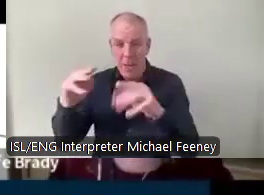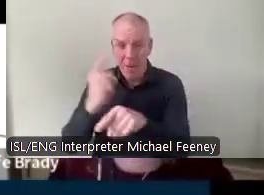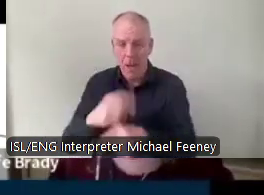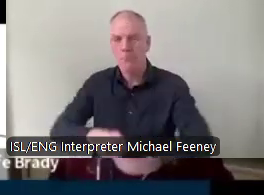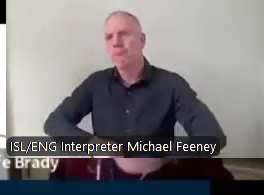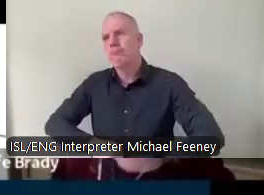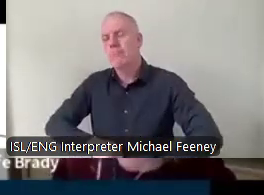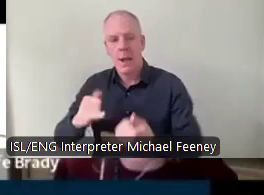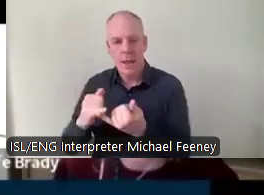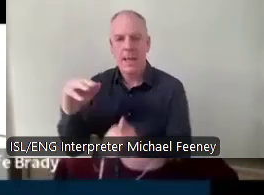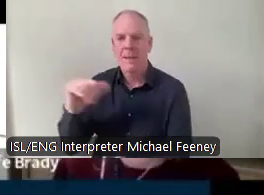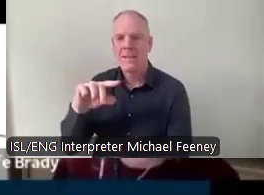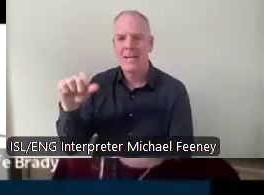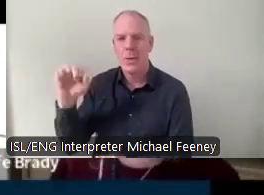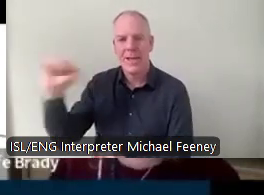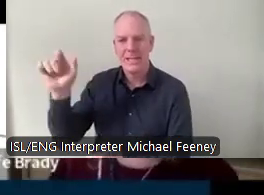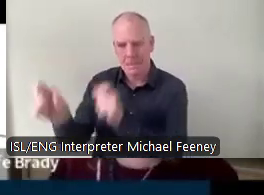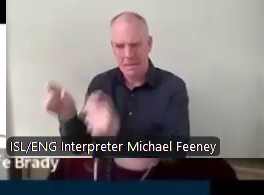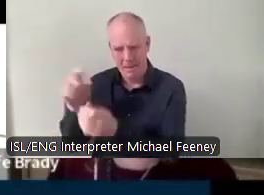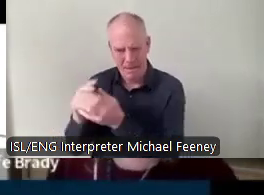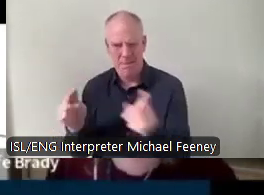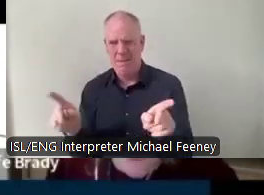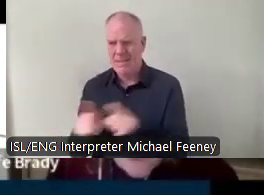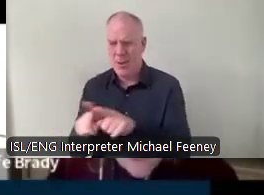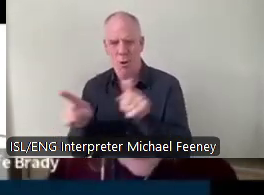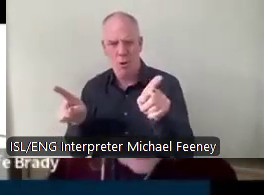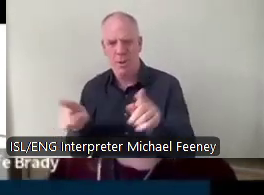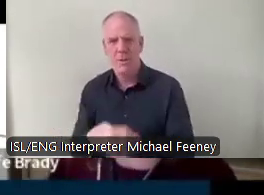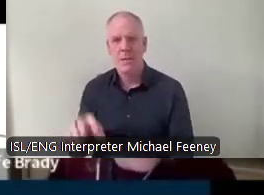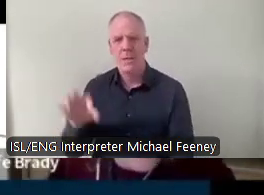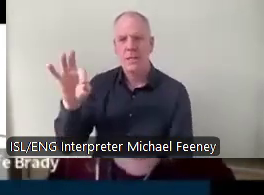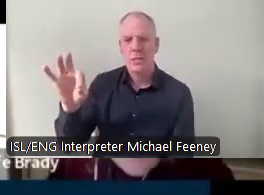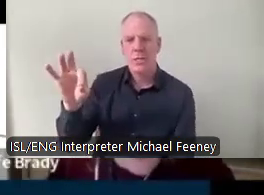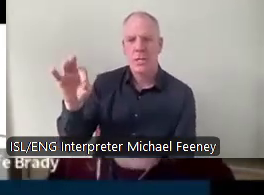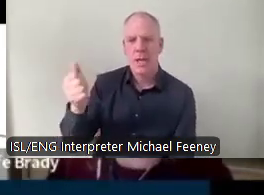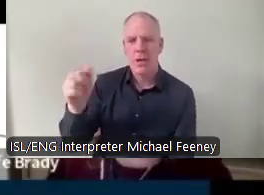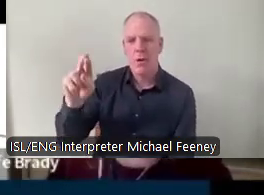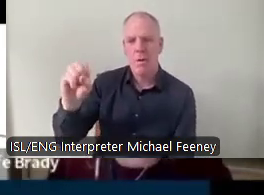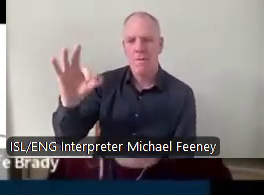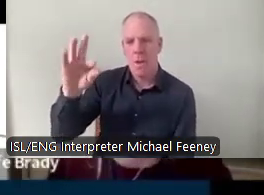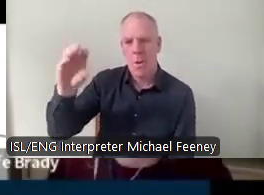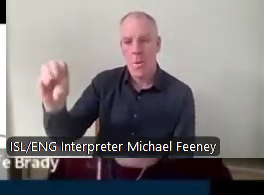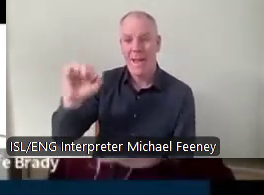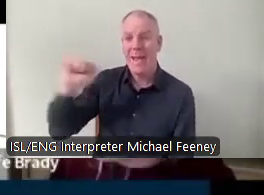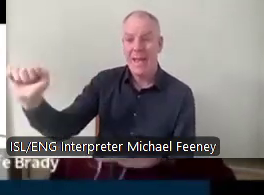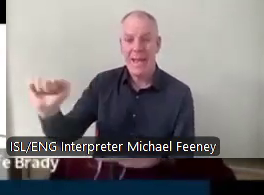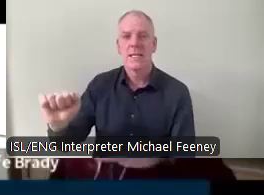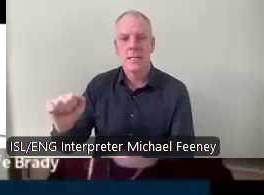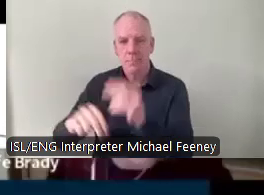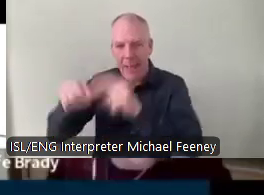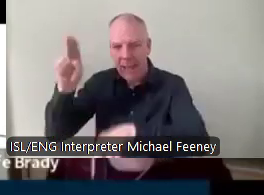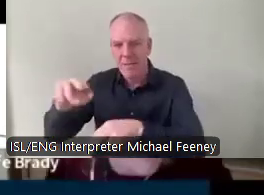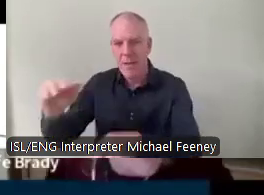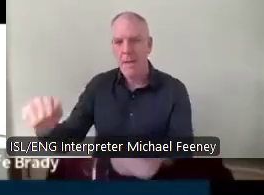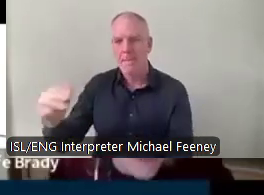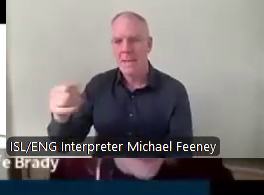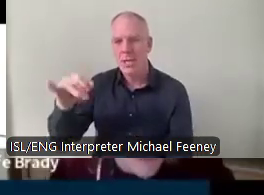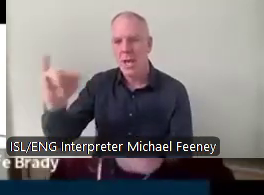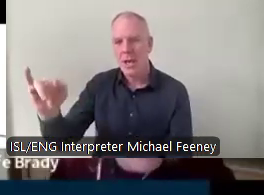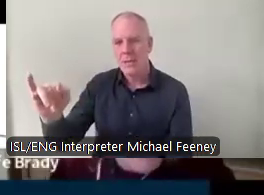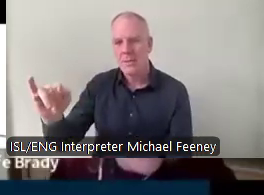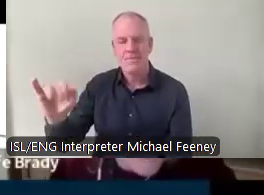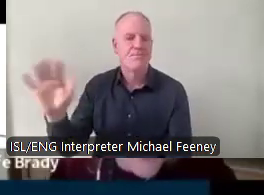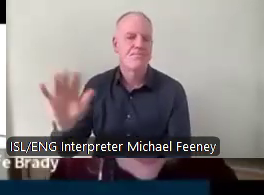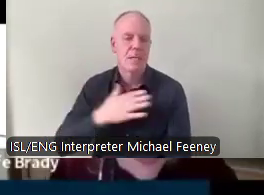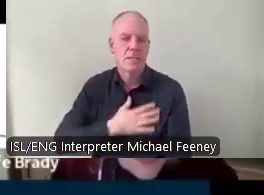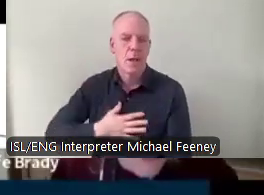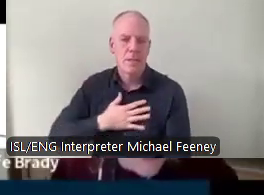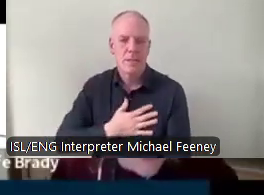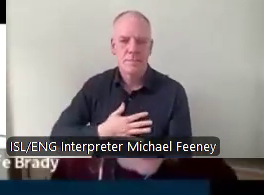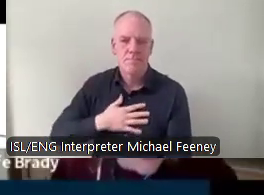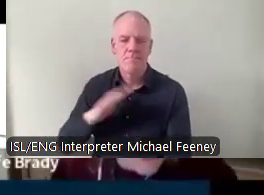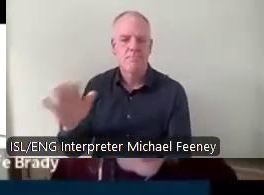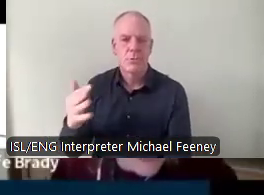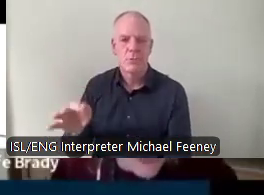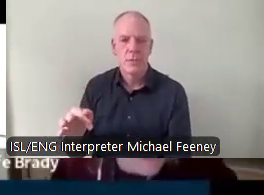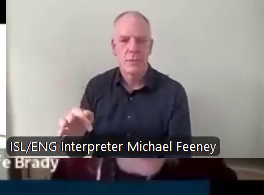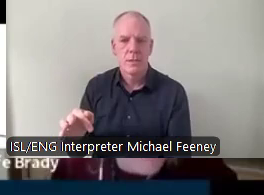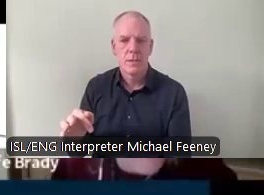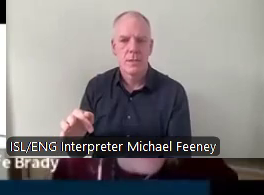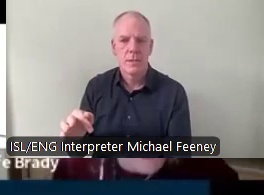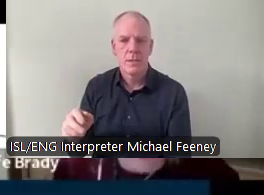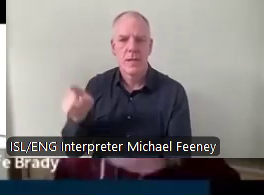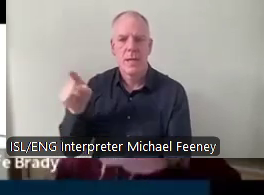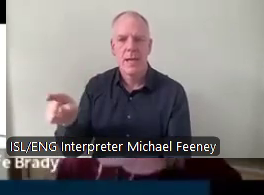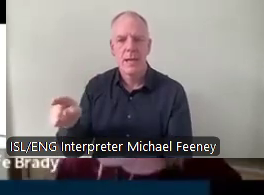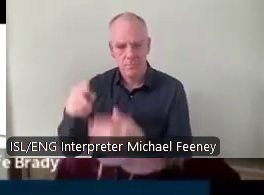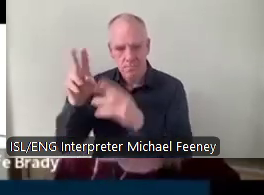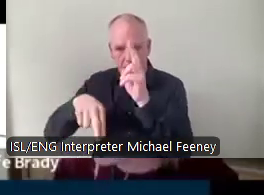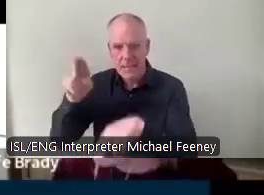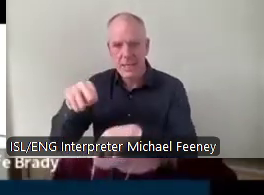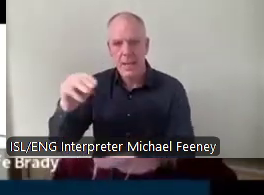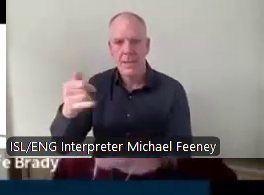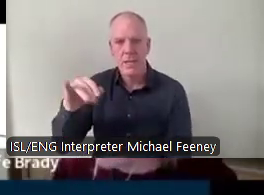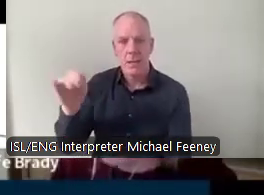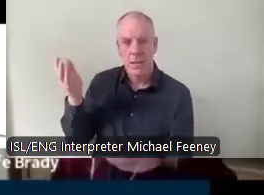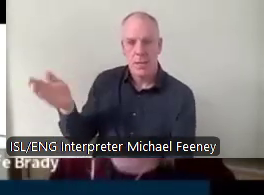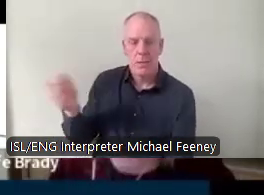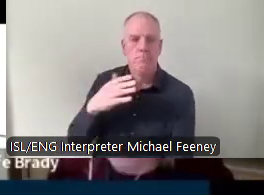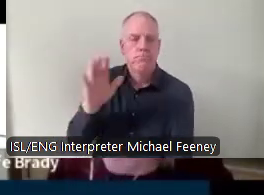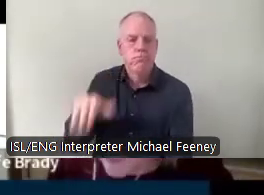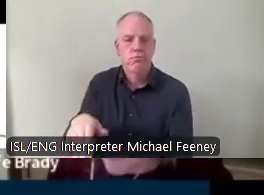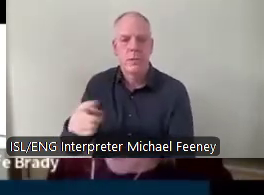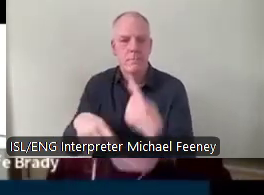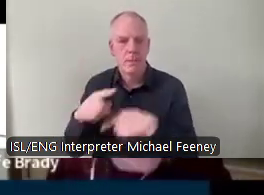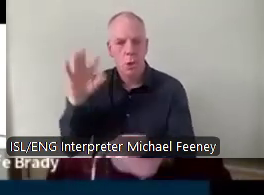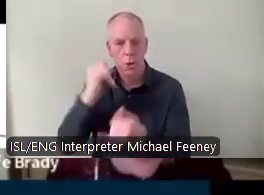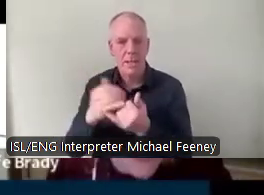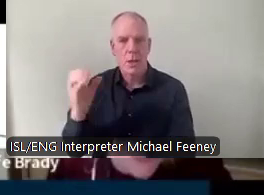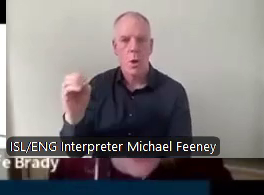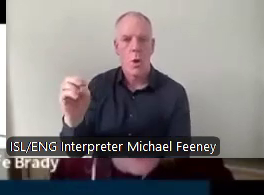Mazzolino's characters. Then we see Garofalo who in his Adoration of the Magi, excuse me in his Adoration of the Magi. Forgive me. We see Ortolano in his Adoration of the